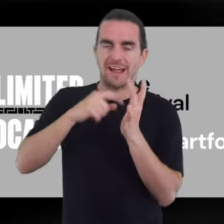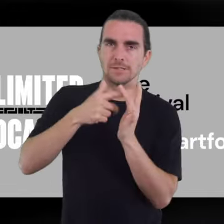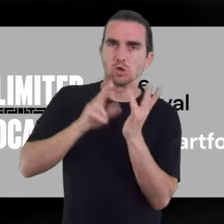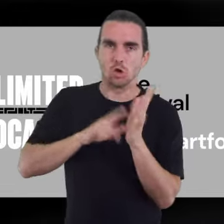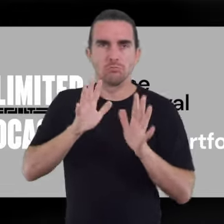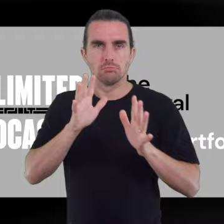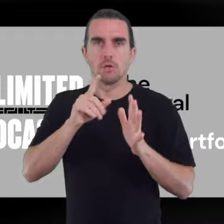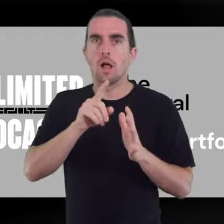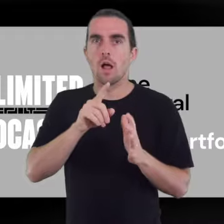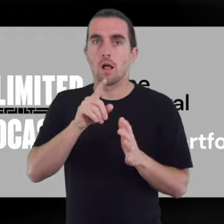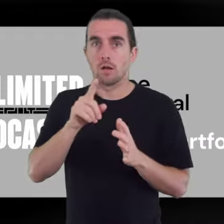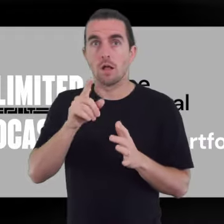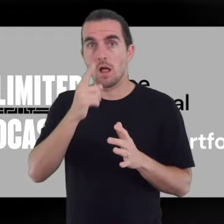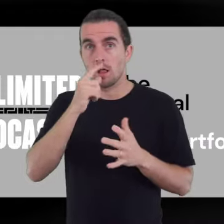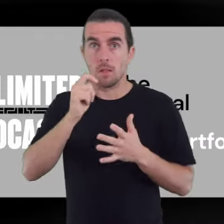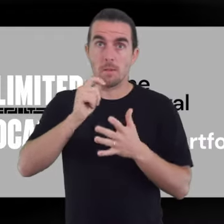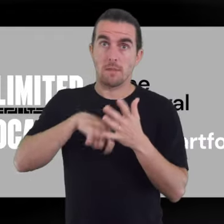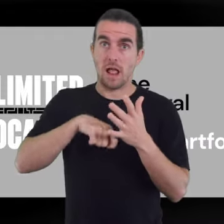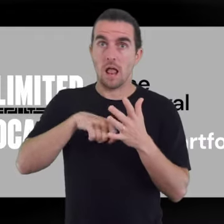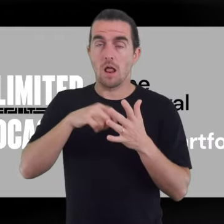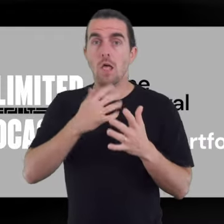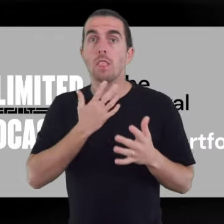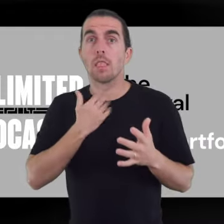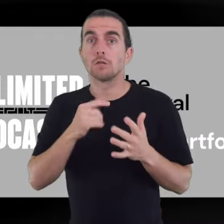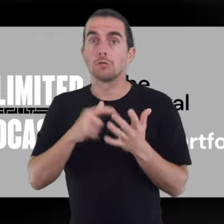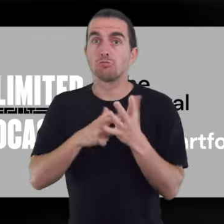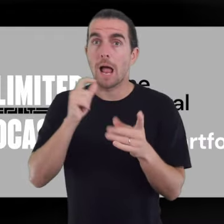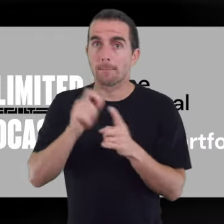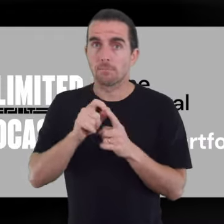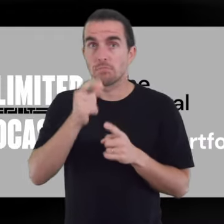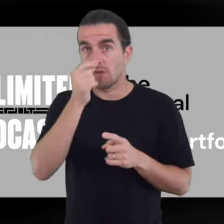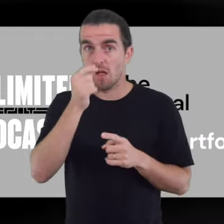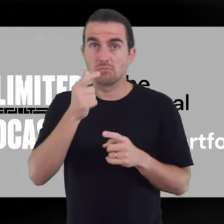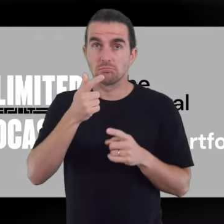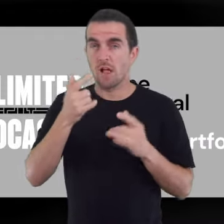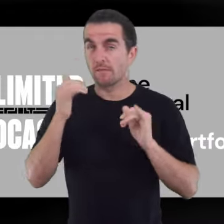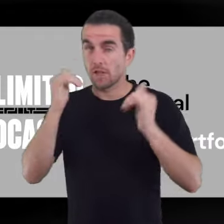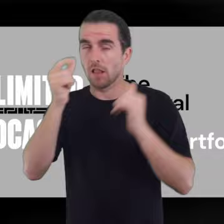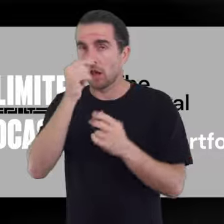So, if you were to buy "THIRST TRAP", you can either, I think the festival are doing two things,